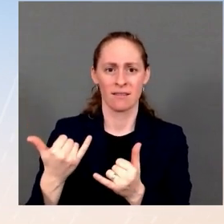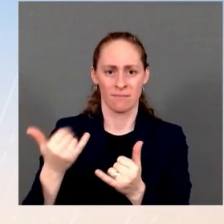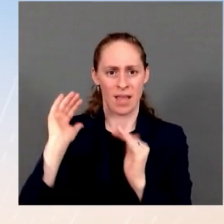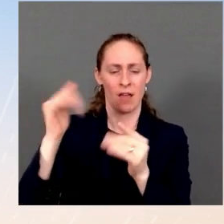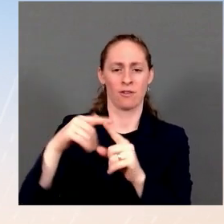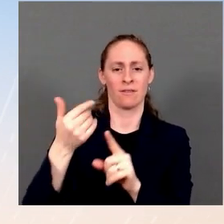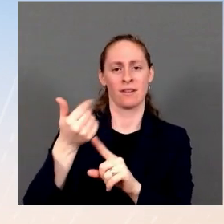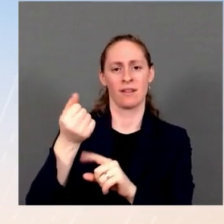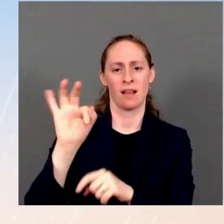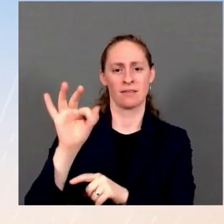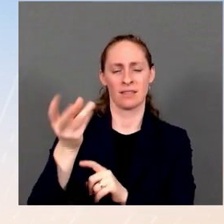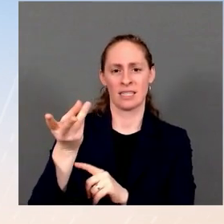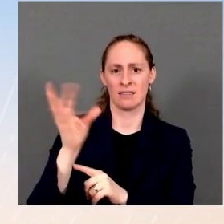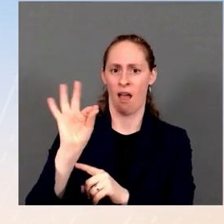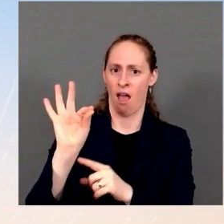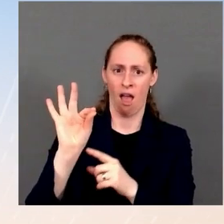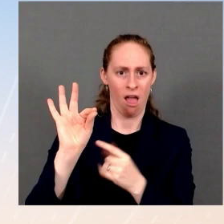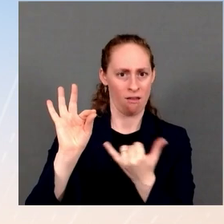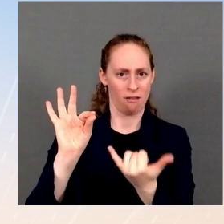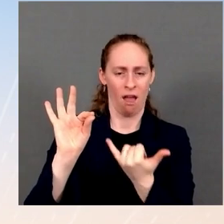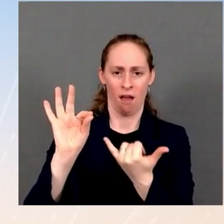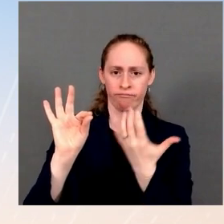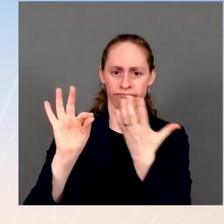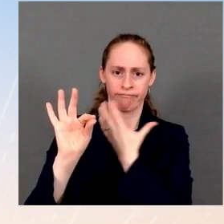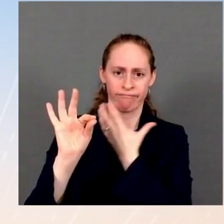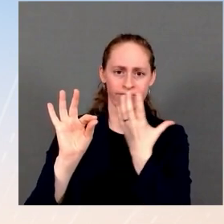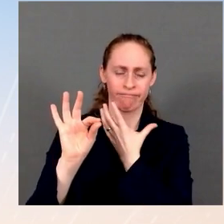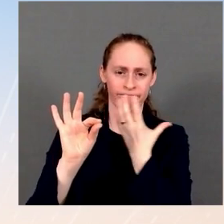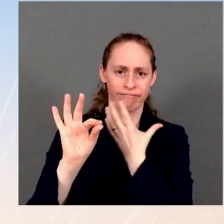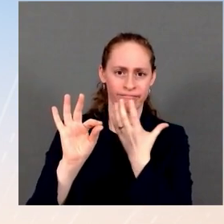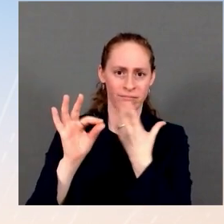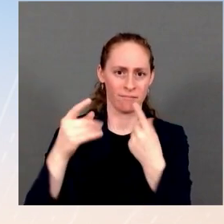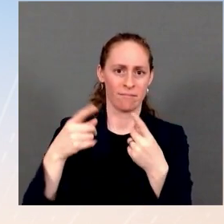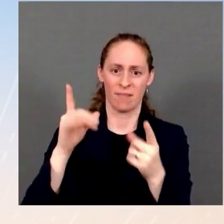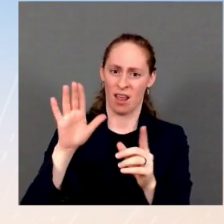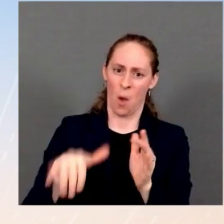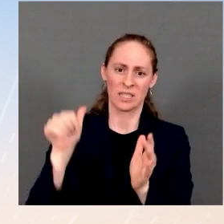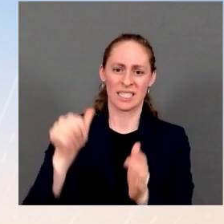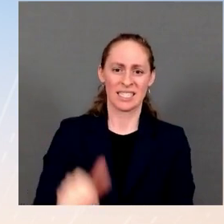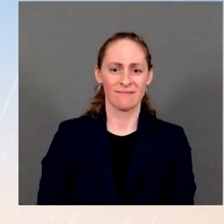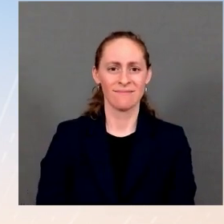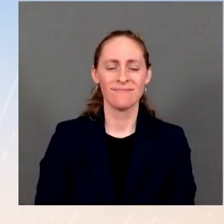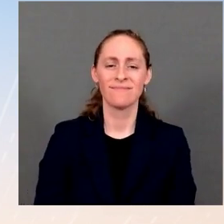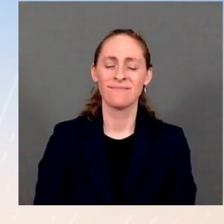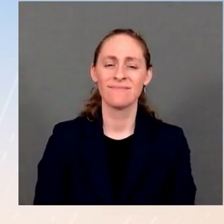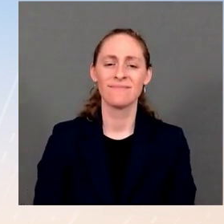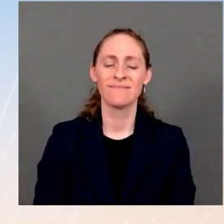the most of any first year President in history. And the number of people receiving unemployment benefits